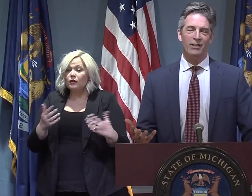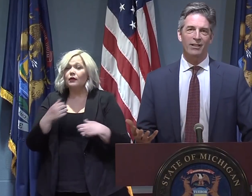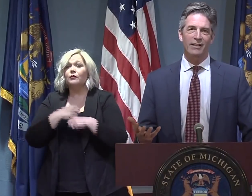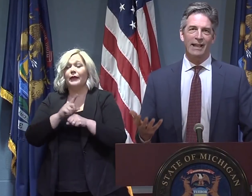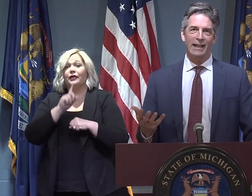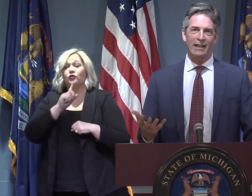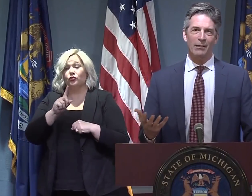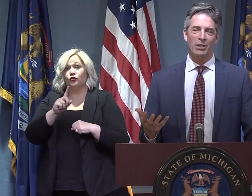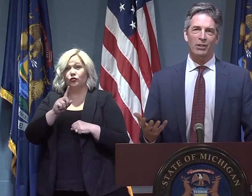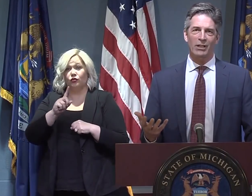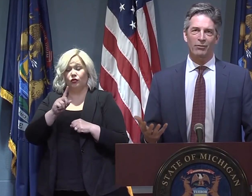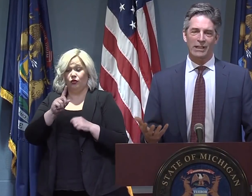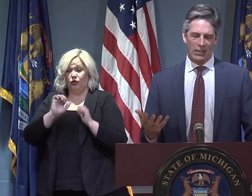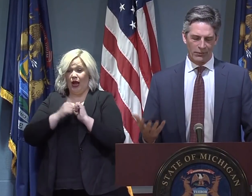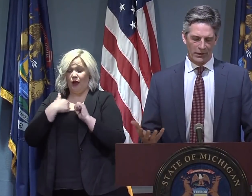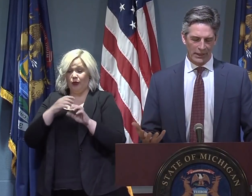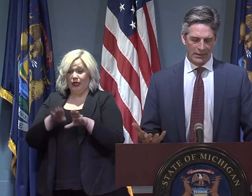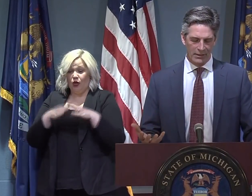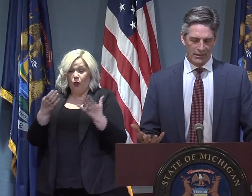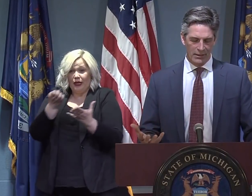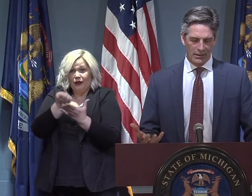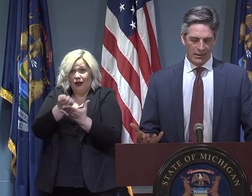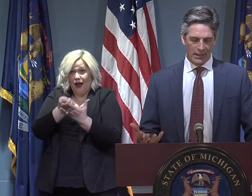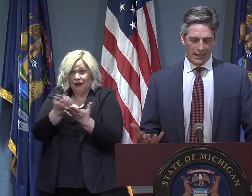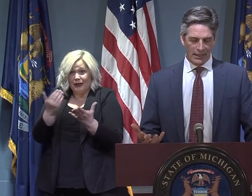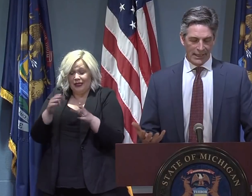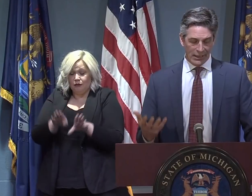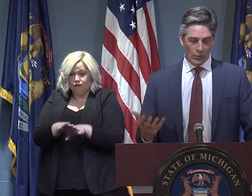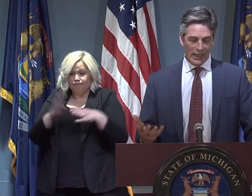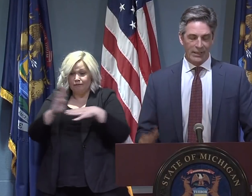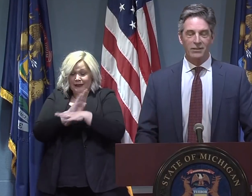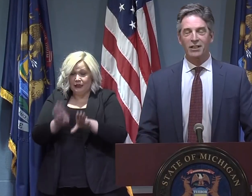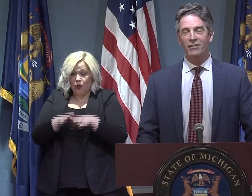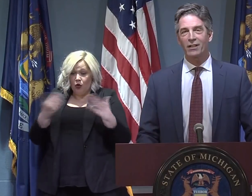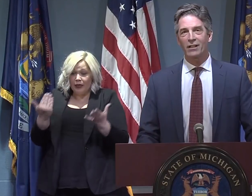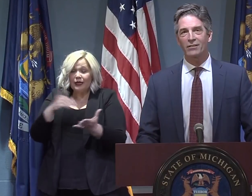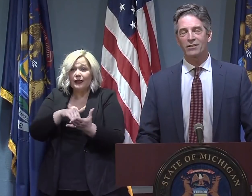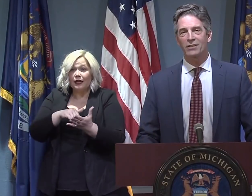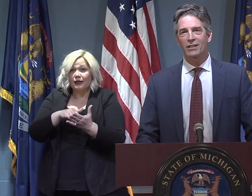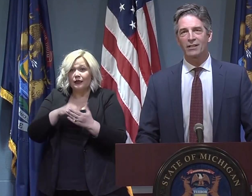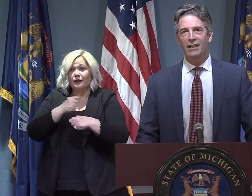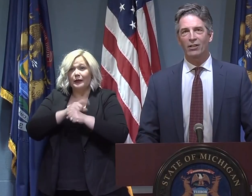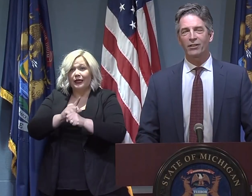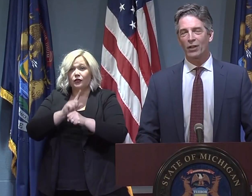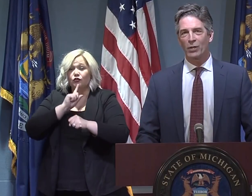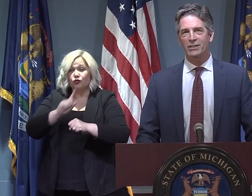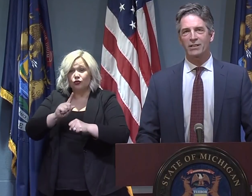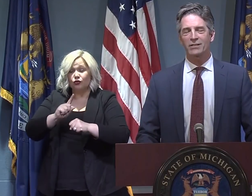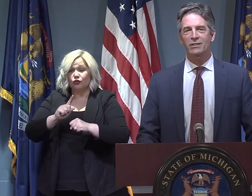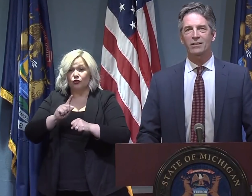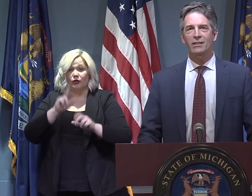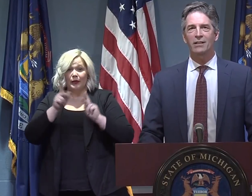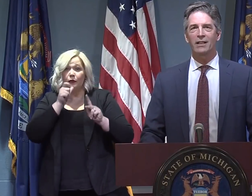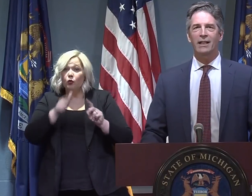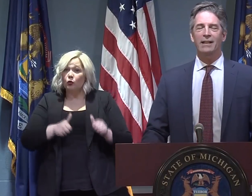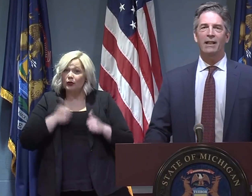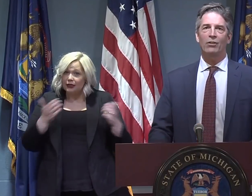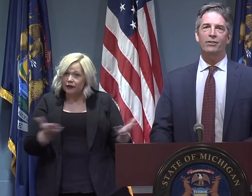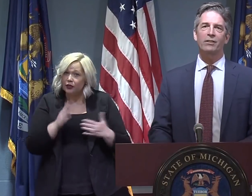IT IS FEASIBLE. THE SECOND GOAL IS TO ENSURE WE STAGE THE ECONOMIC RECOVERY